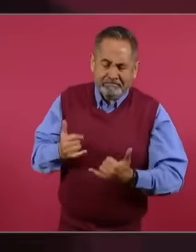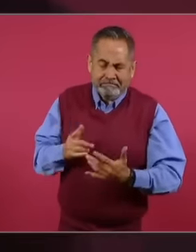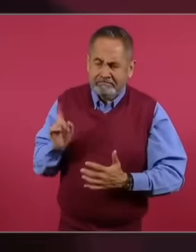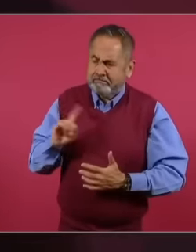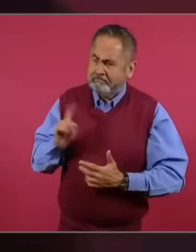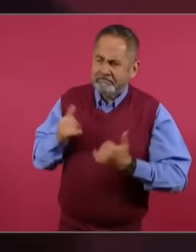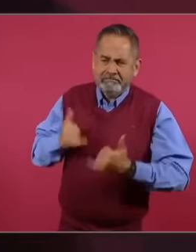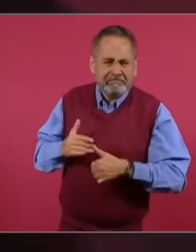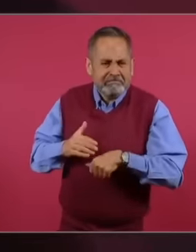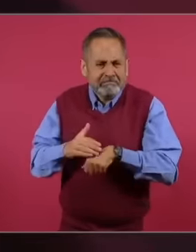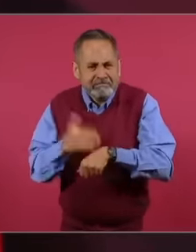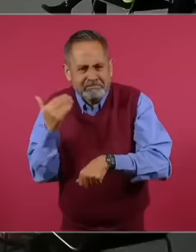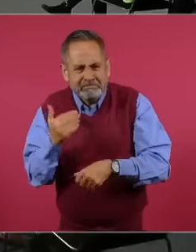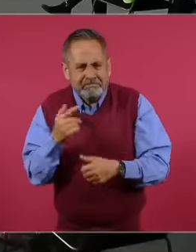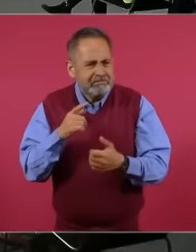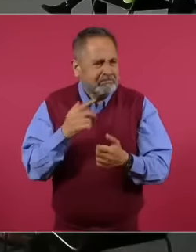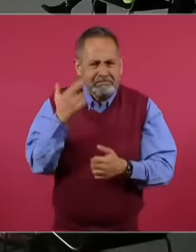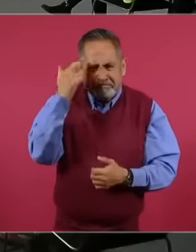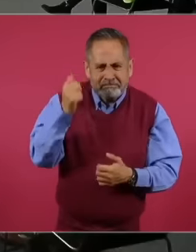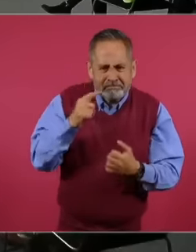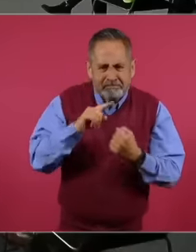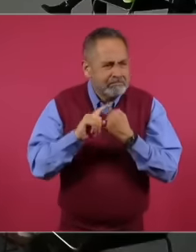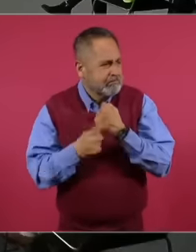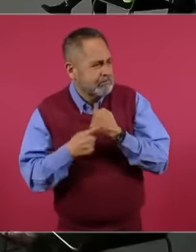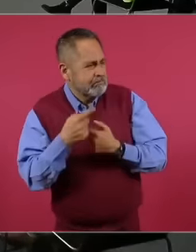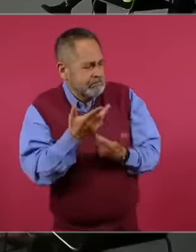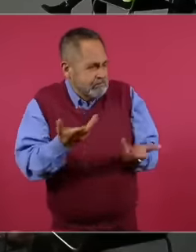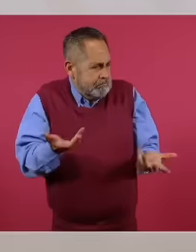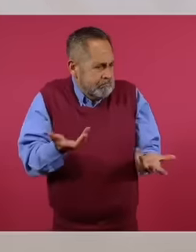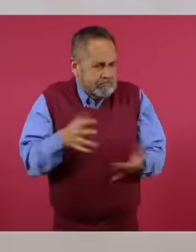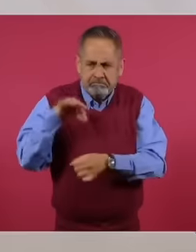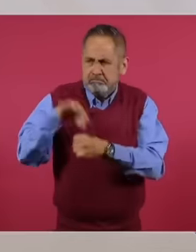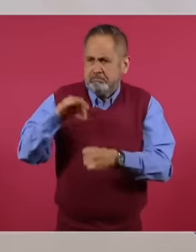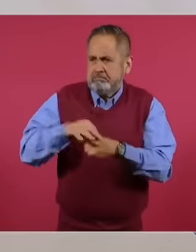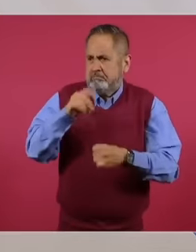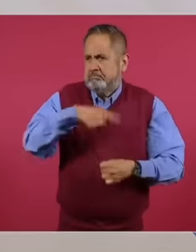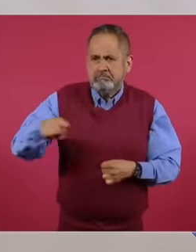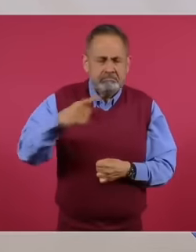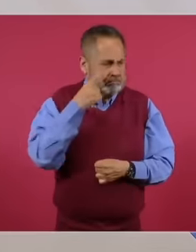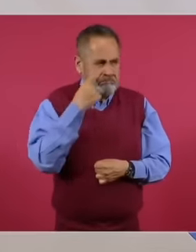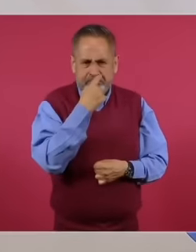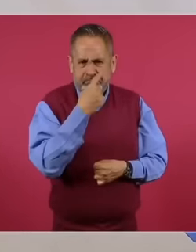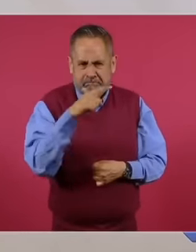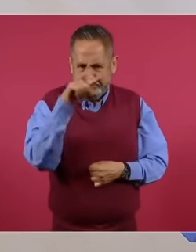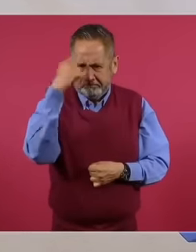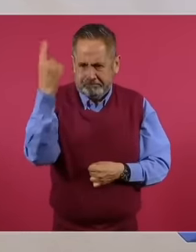What is the grievance what is the violation that is being committed